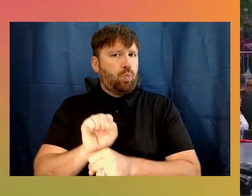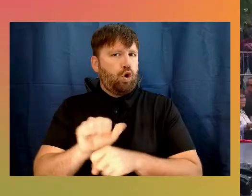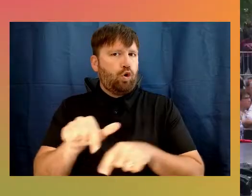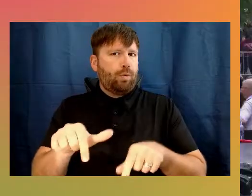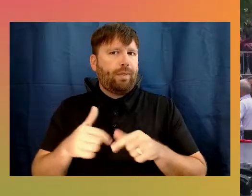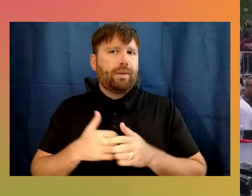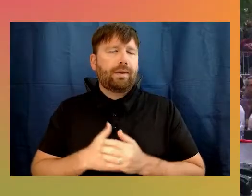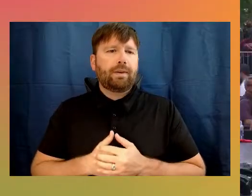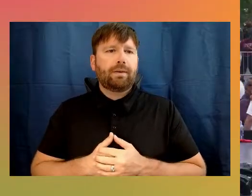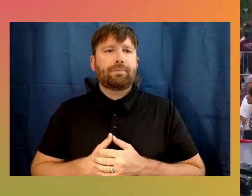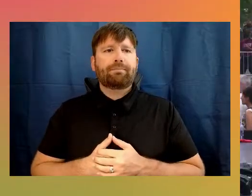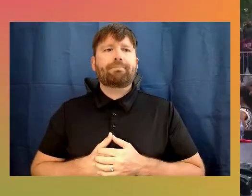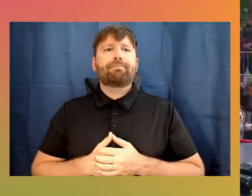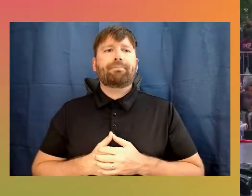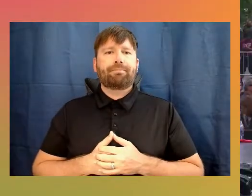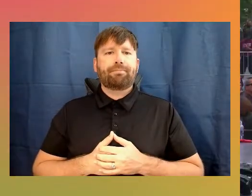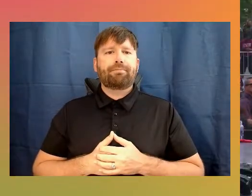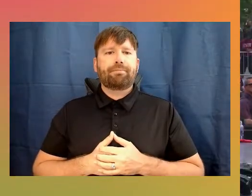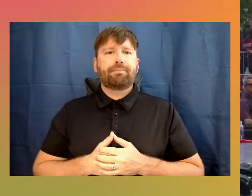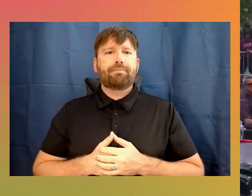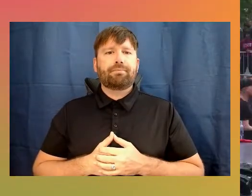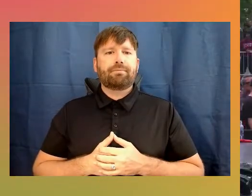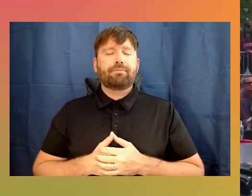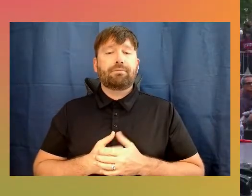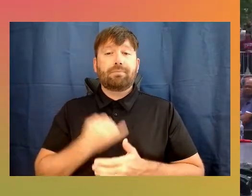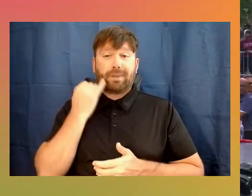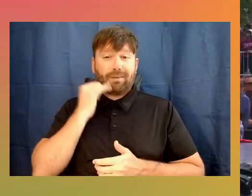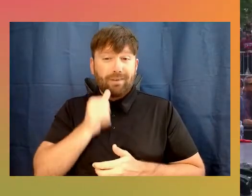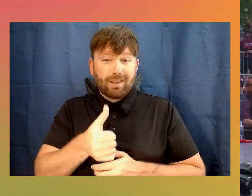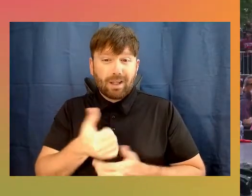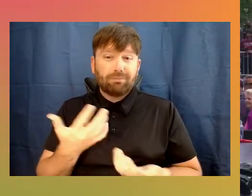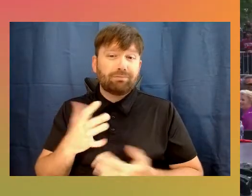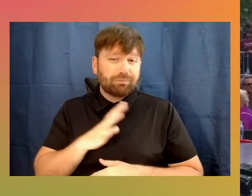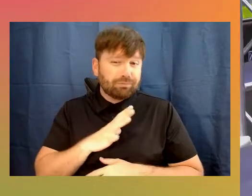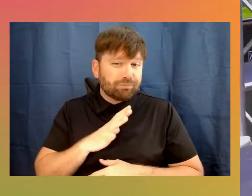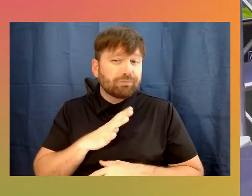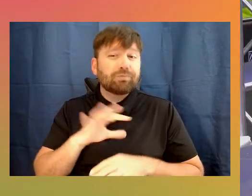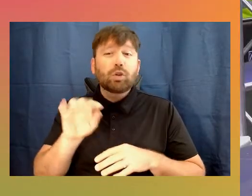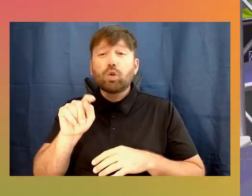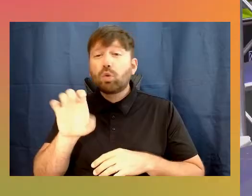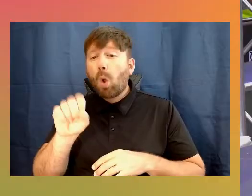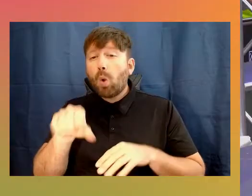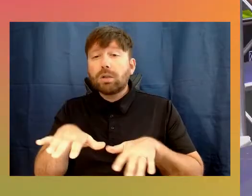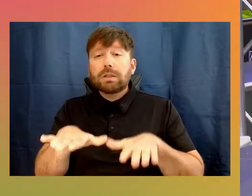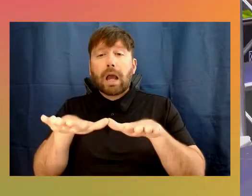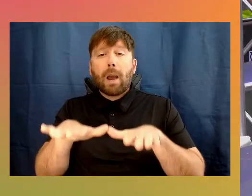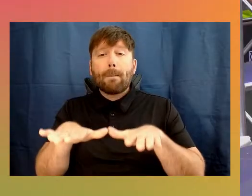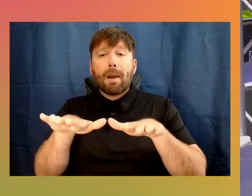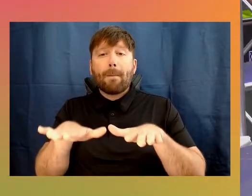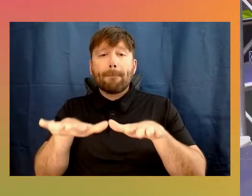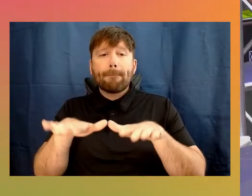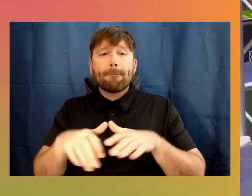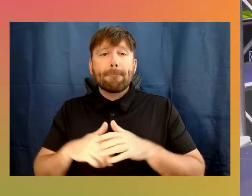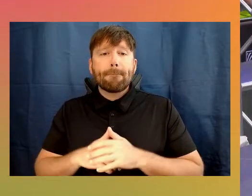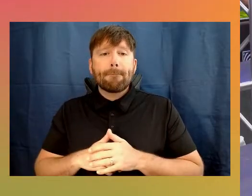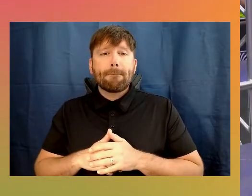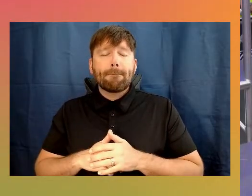HERE.